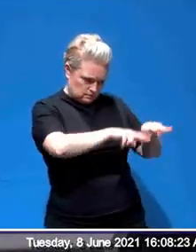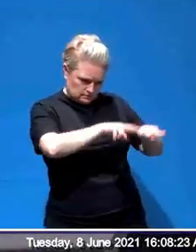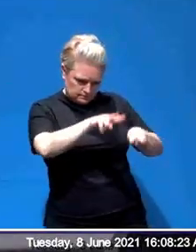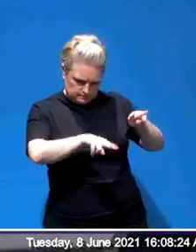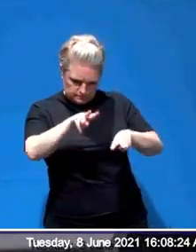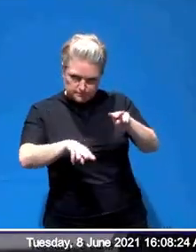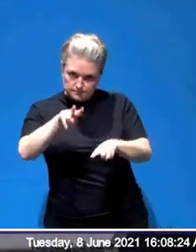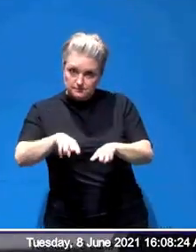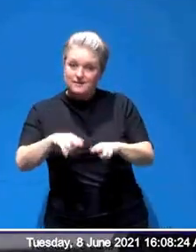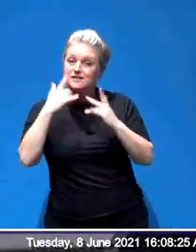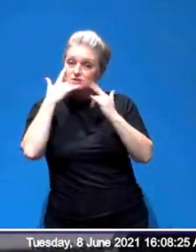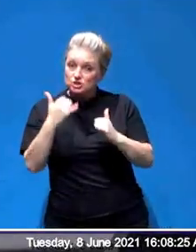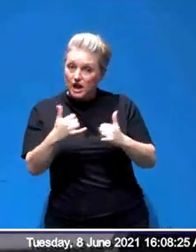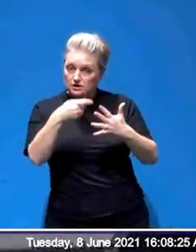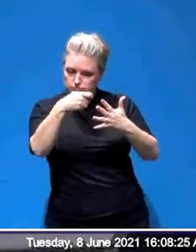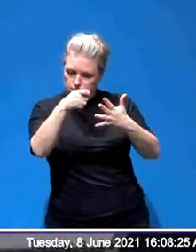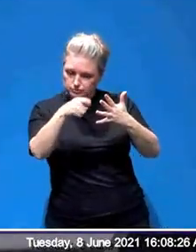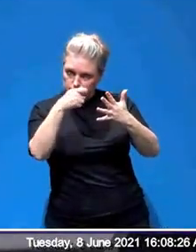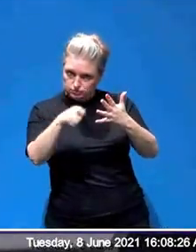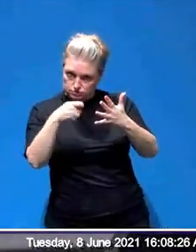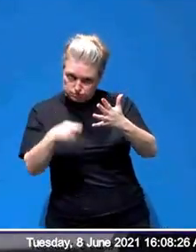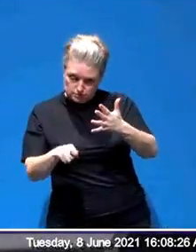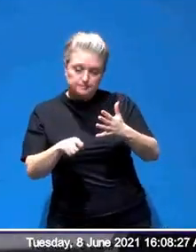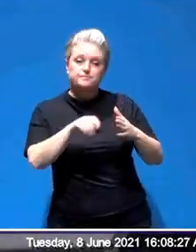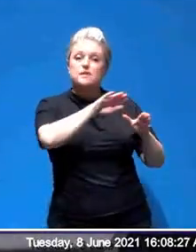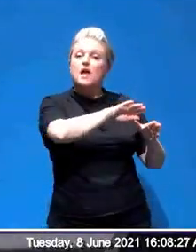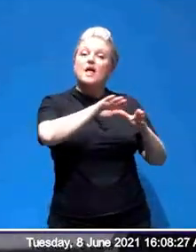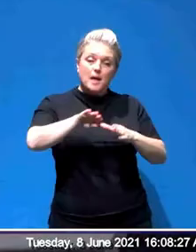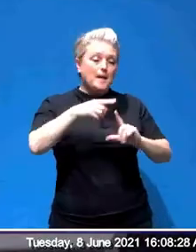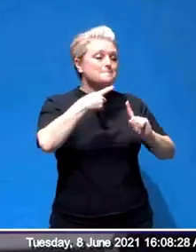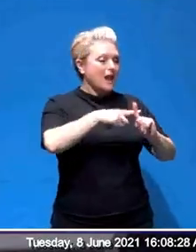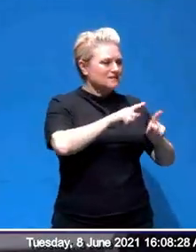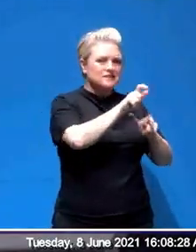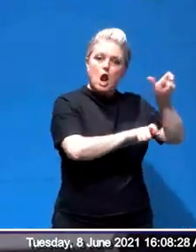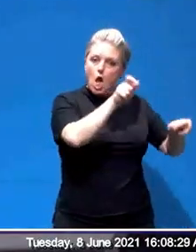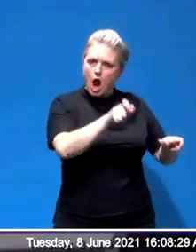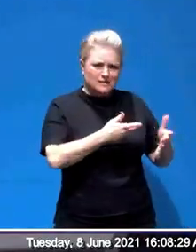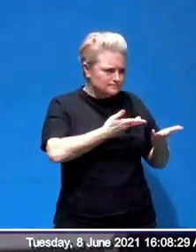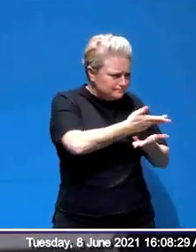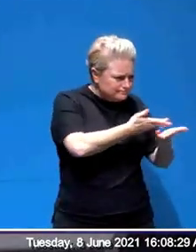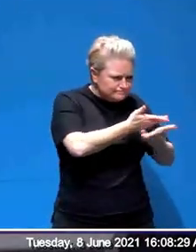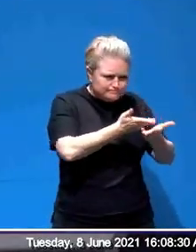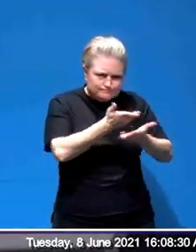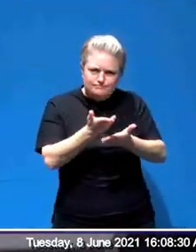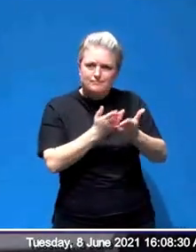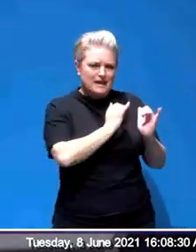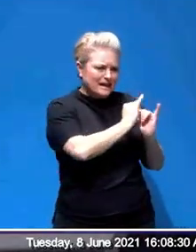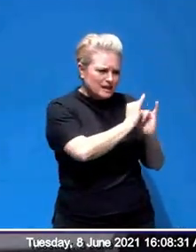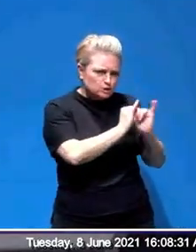So client satisfaction survey, how are you going, what's working well for you, what's not, what would you like to see more of? All of those sorts of things.